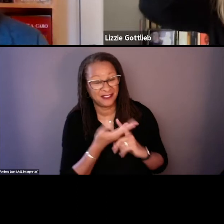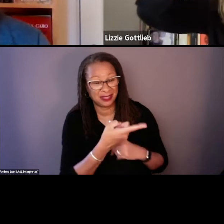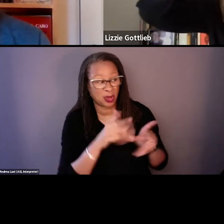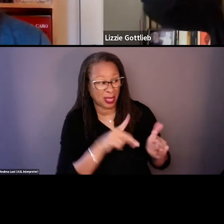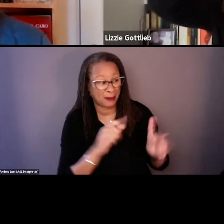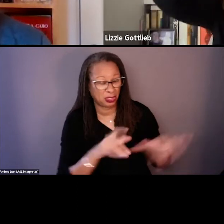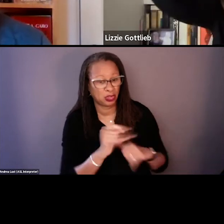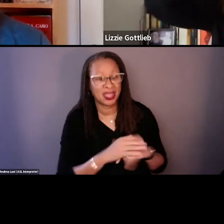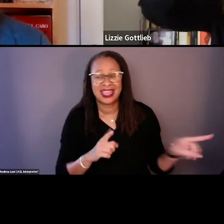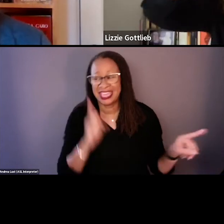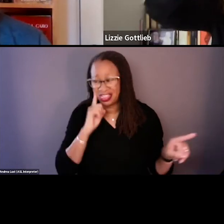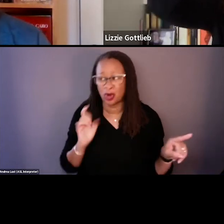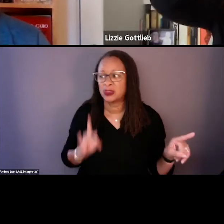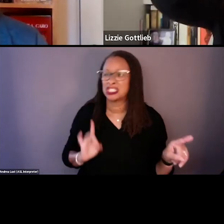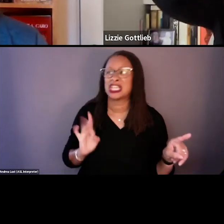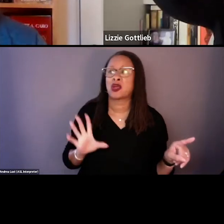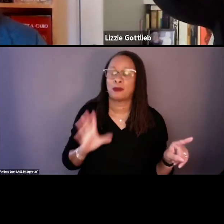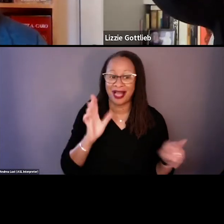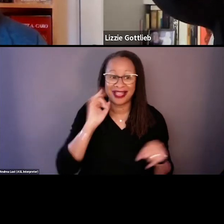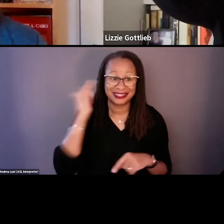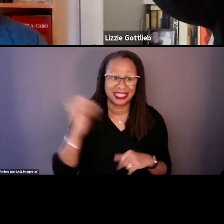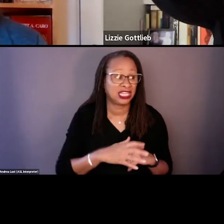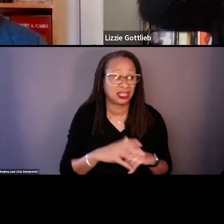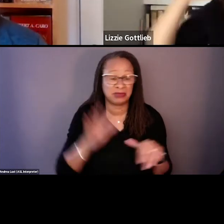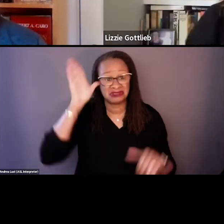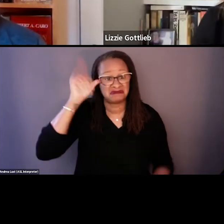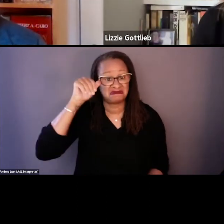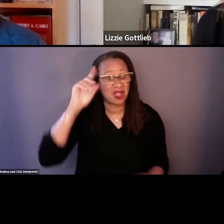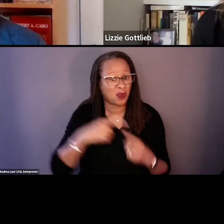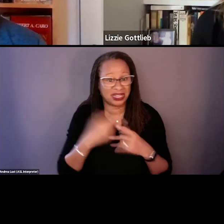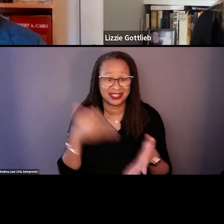'cause he thought it was a terrible idea, and he can be quite fierce when he's against something.